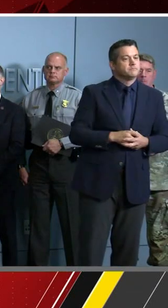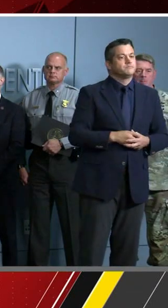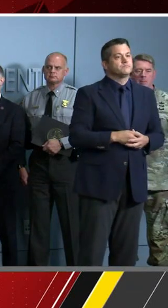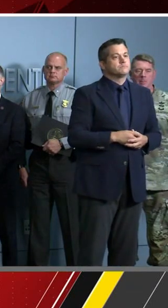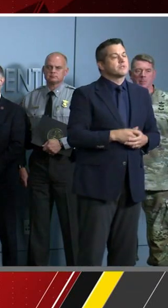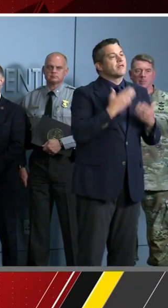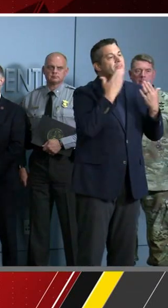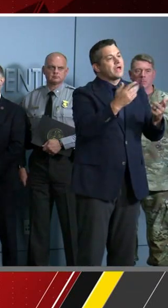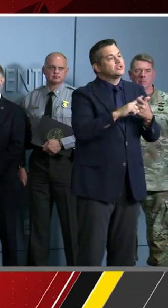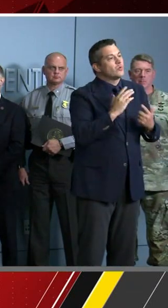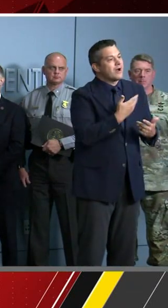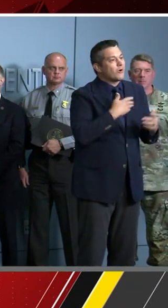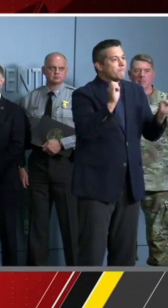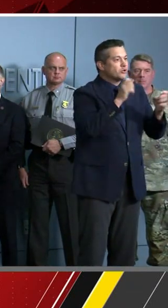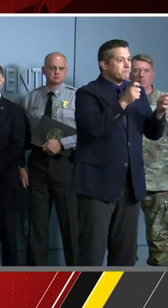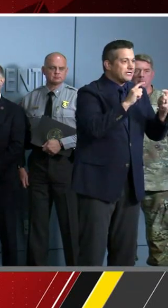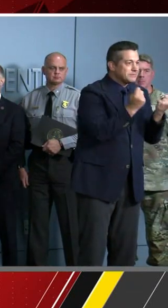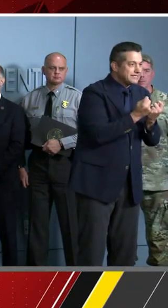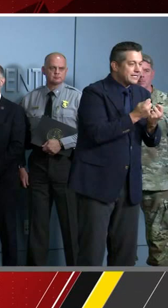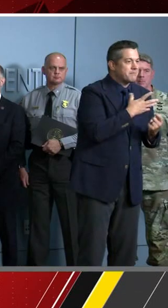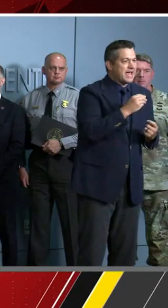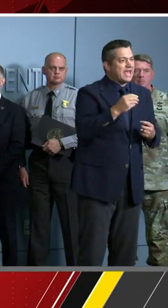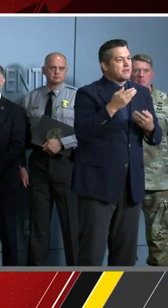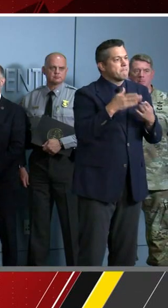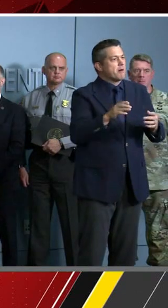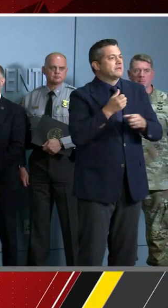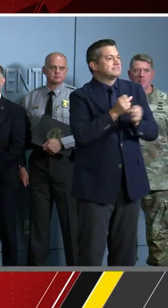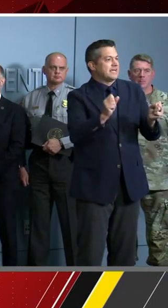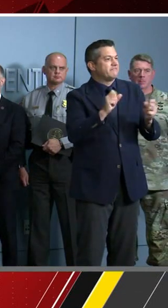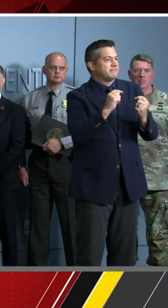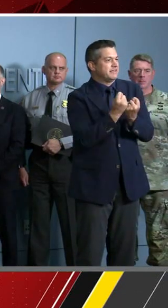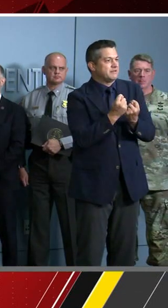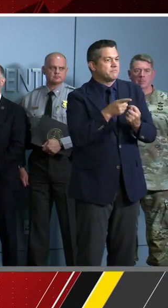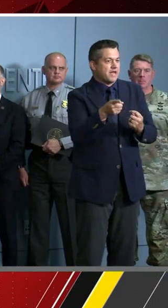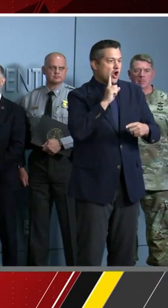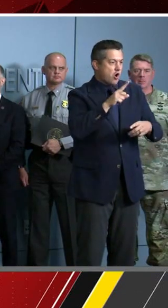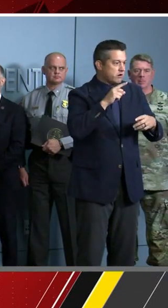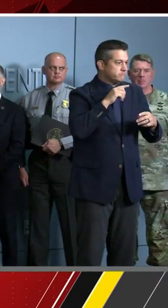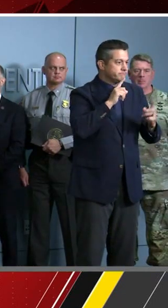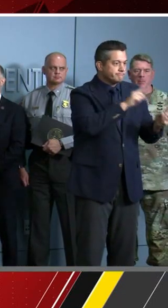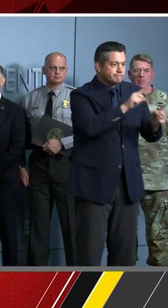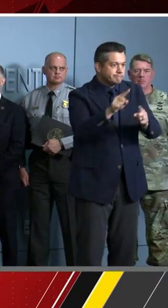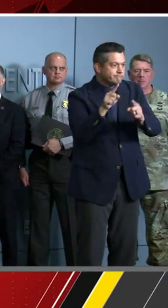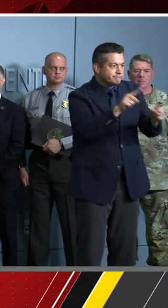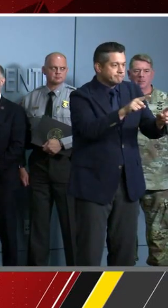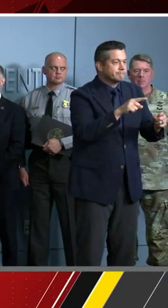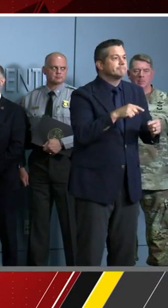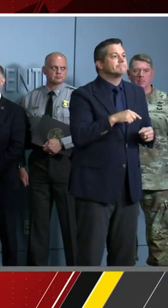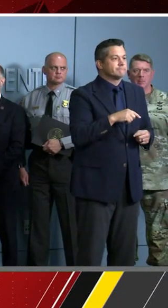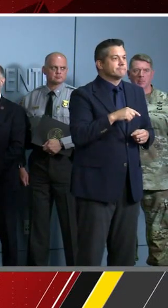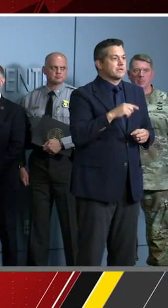management and public safety agencies for the work they are doing today to protect our